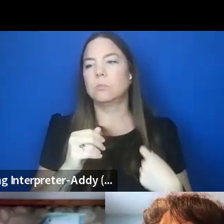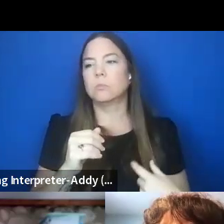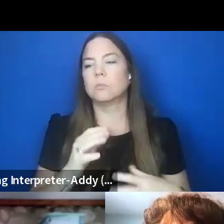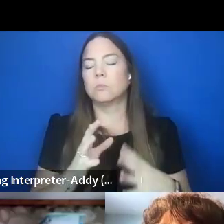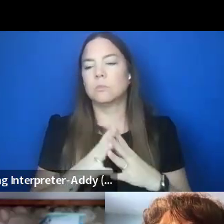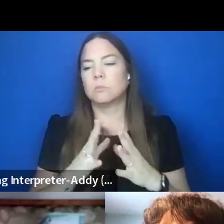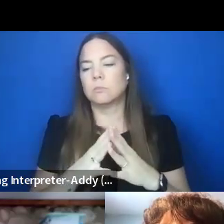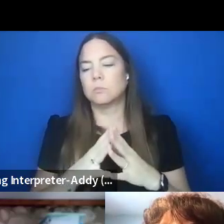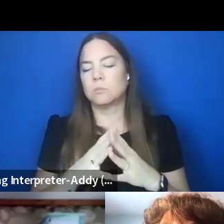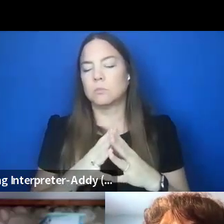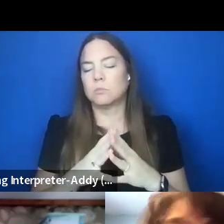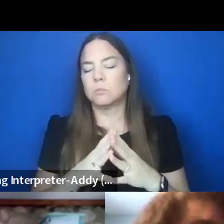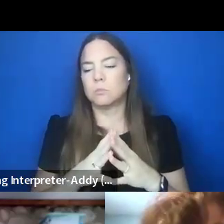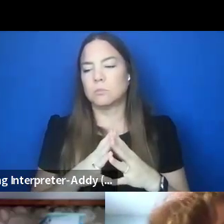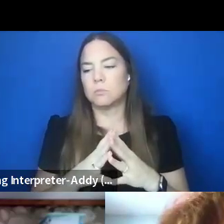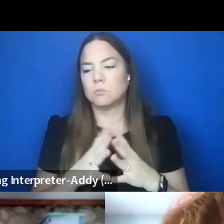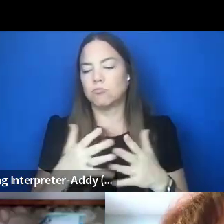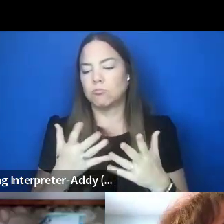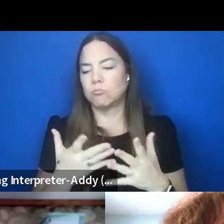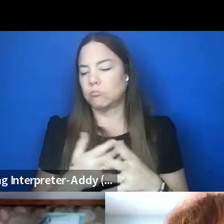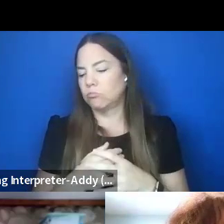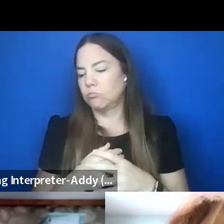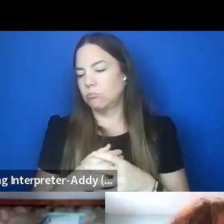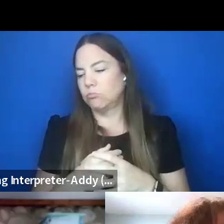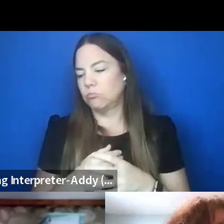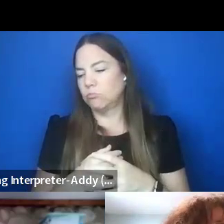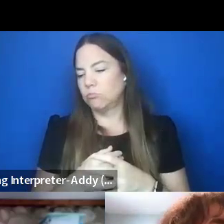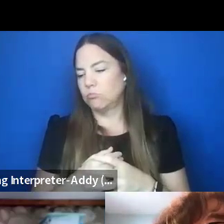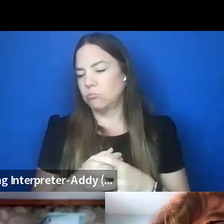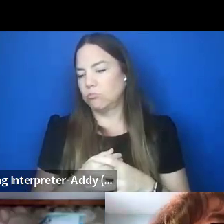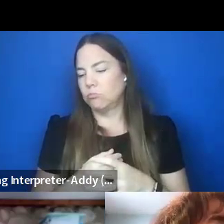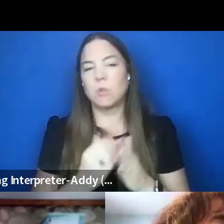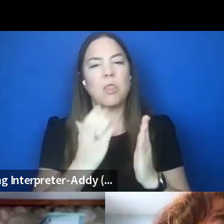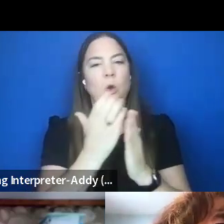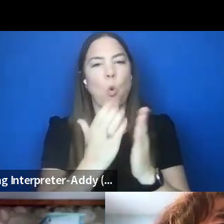Adeleigh Belyeu: they. Yeah Adeleigh Belyeu: course with adap and